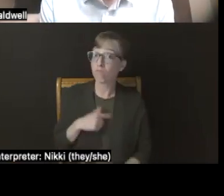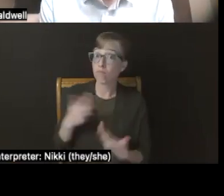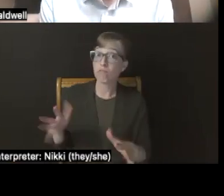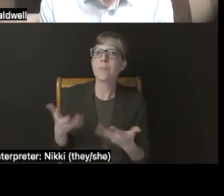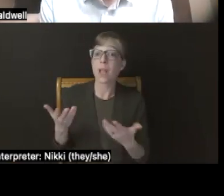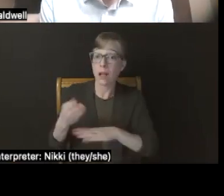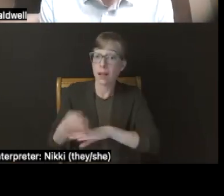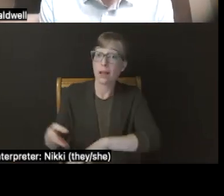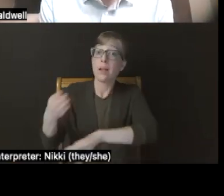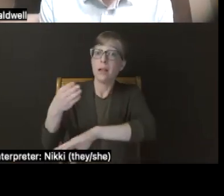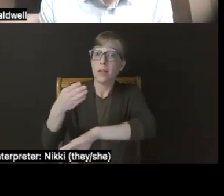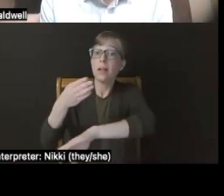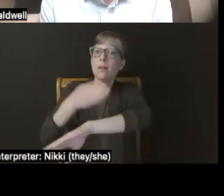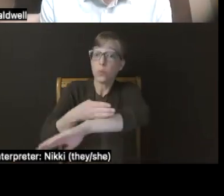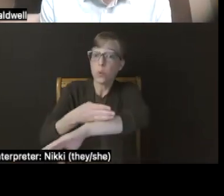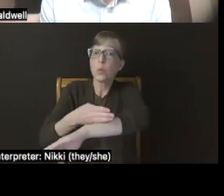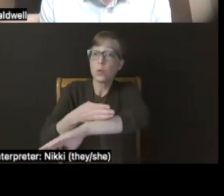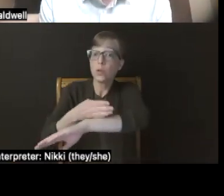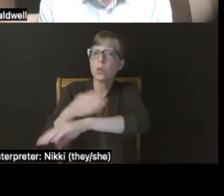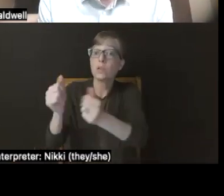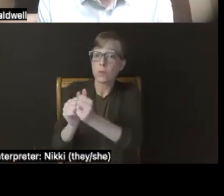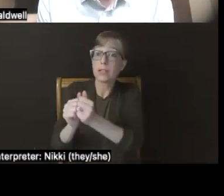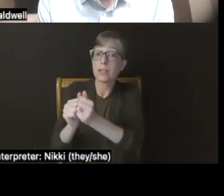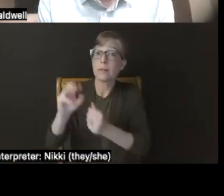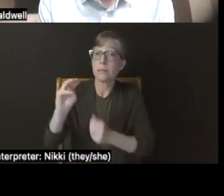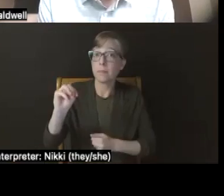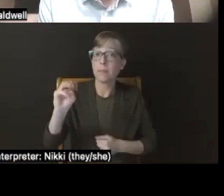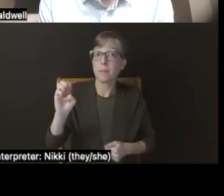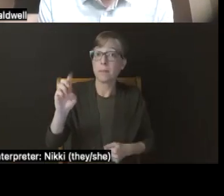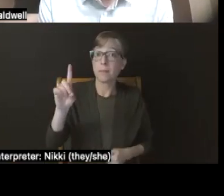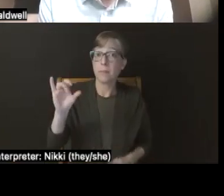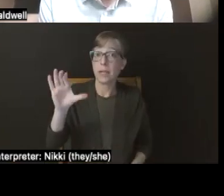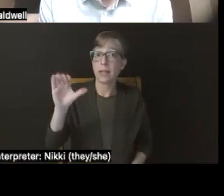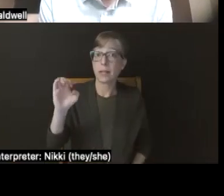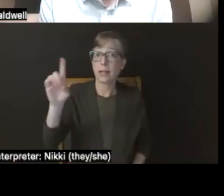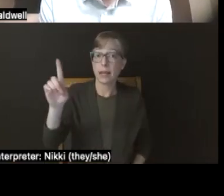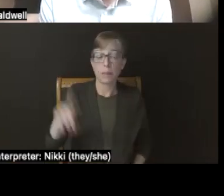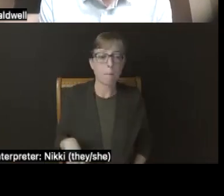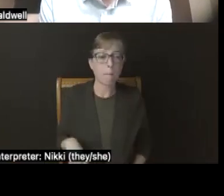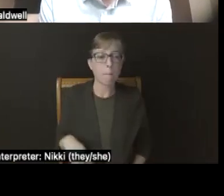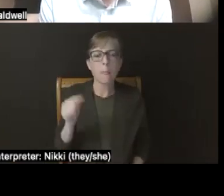And this slide, what you see is